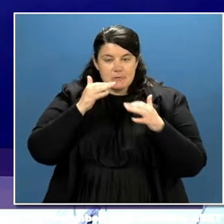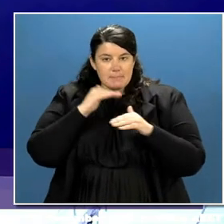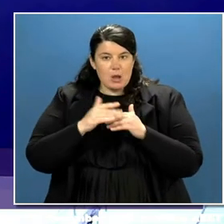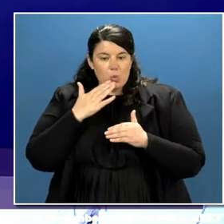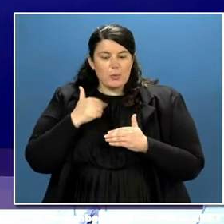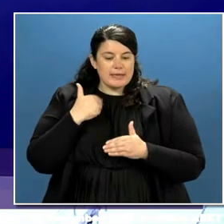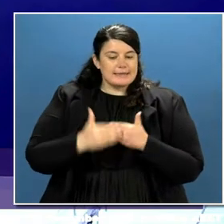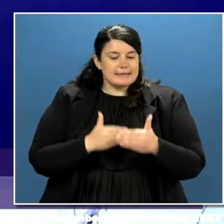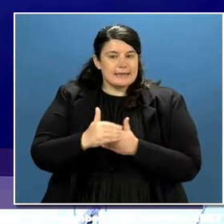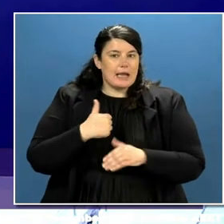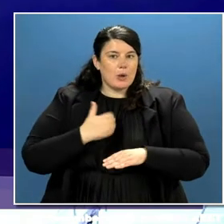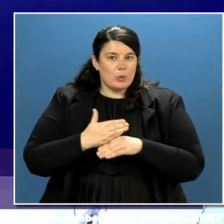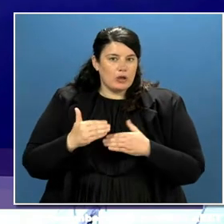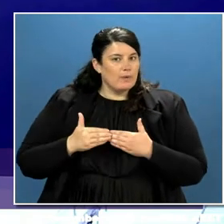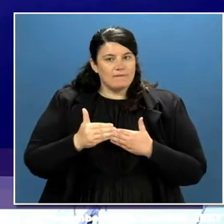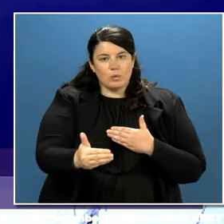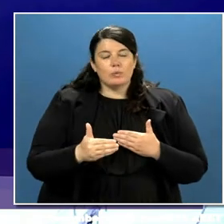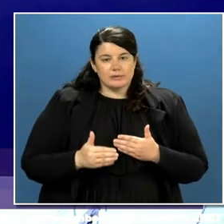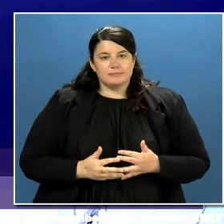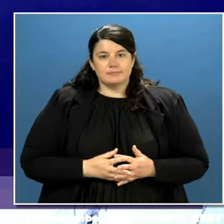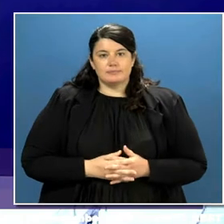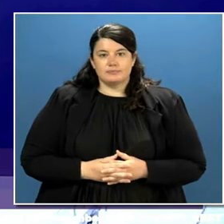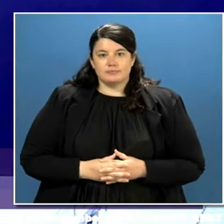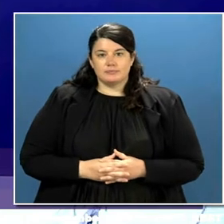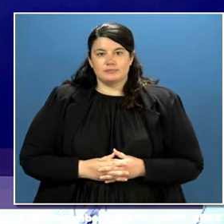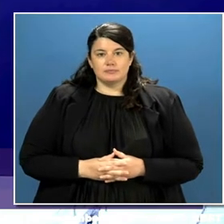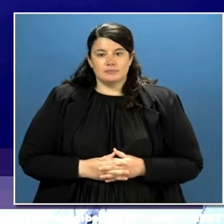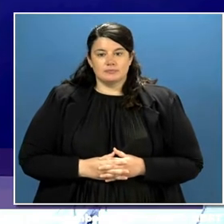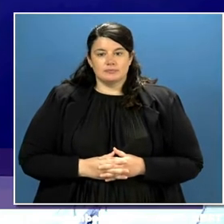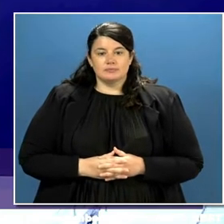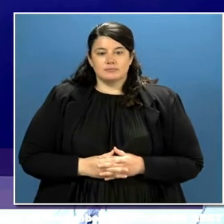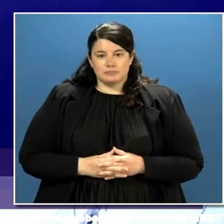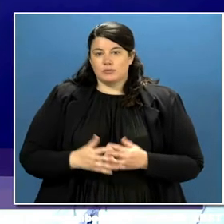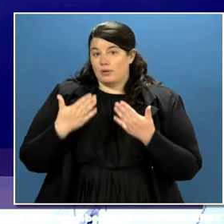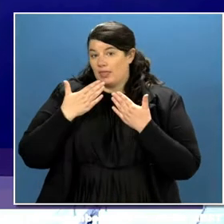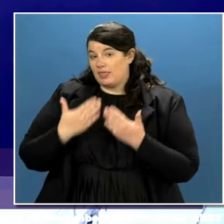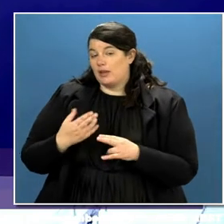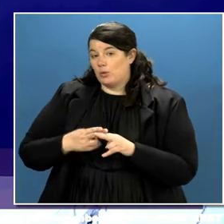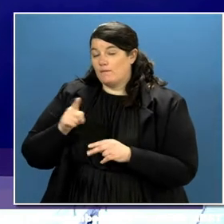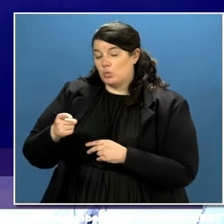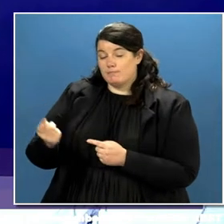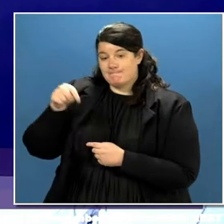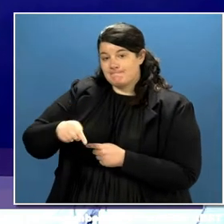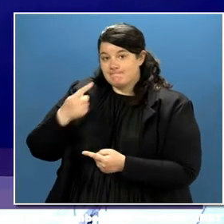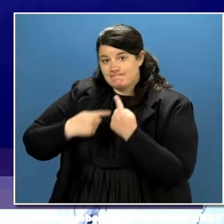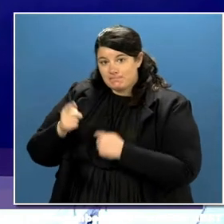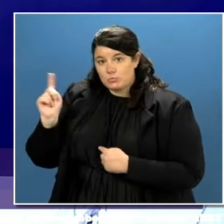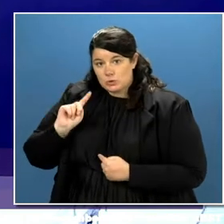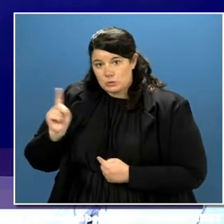our work and particularly of course in this area. Thank you very much for your contribution today and more generally.